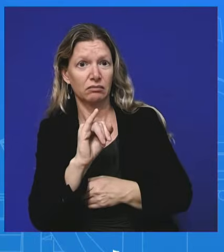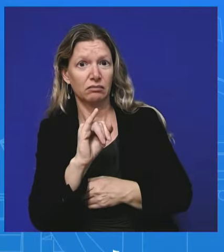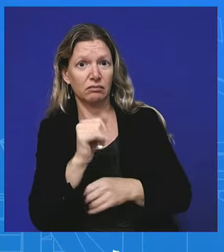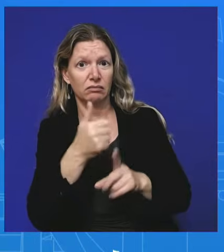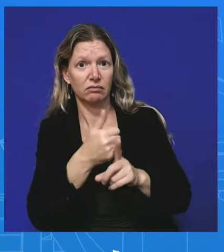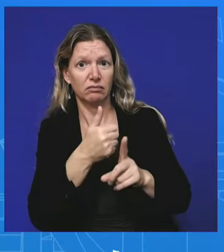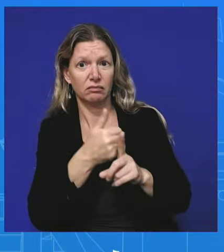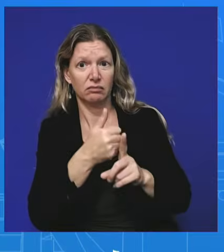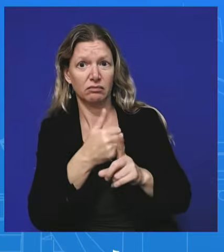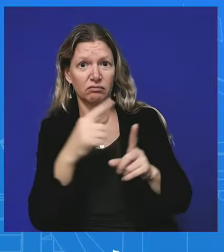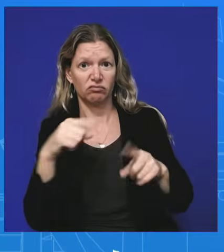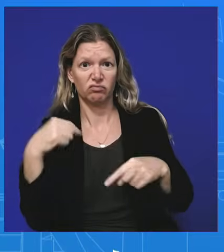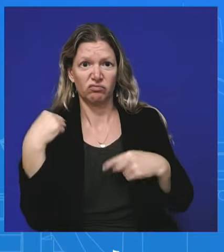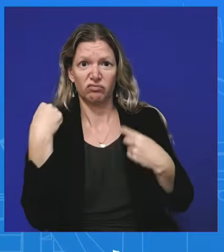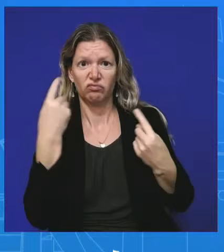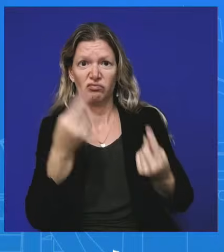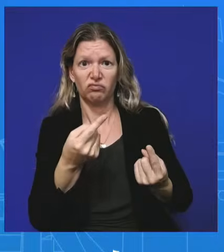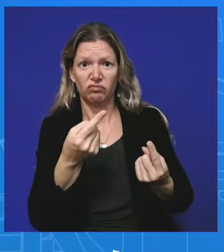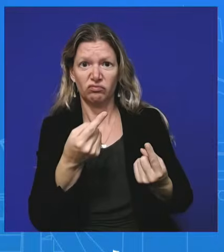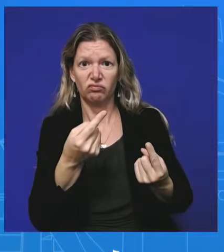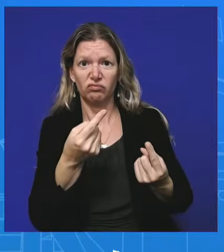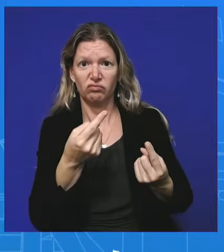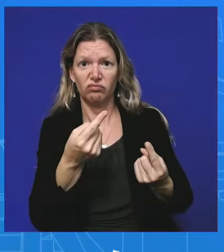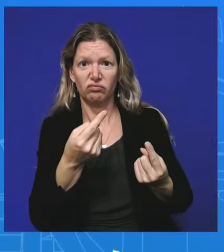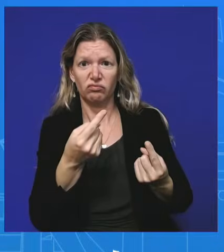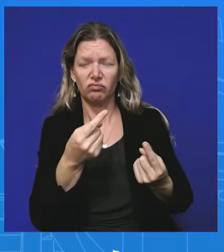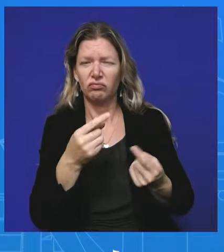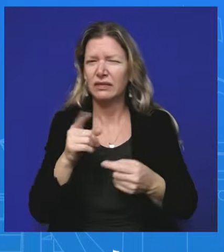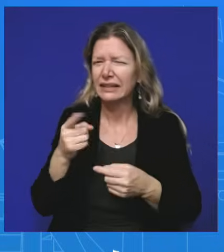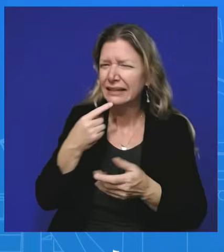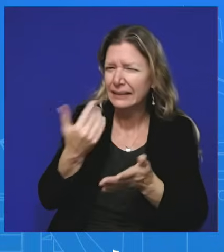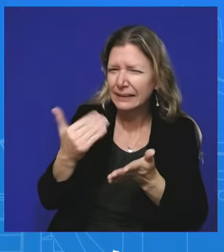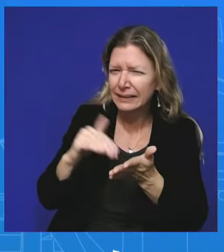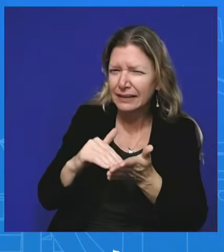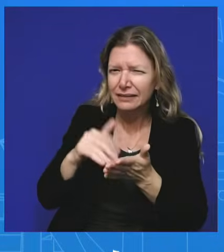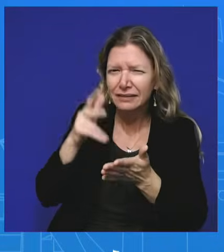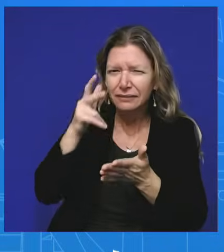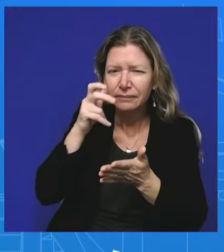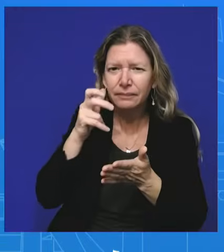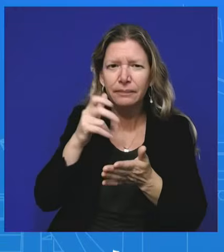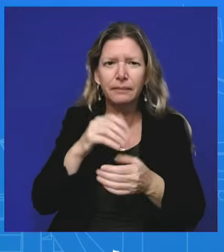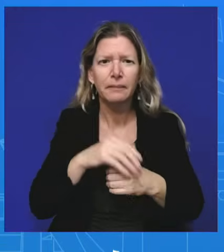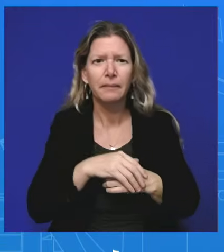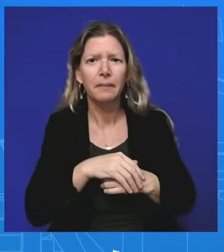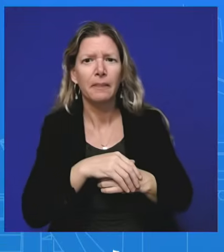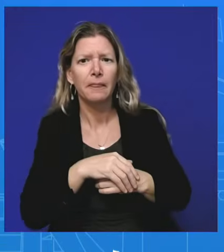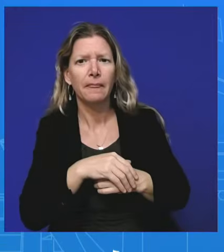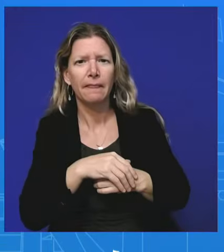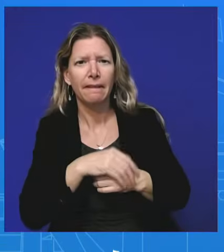The Press: How do you see India-U.S. relationship in the 10 years of his administration? Mr. Kirby: How do I see it over the last 10 years? The Press: Yeah. Ms. Jean-Pierre: Yeah.